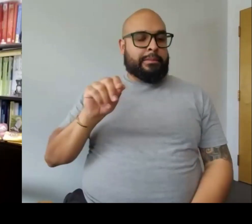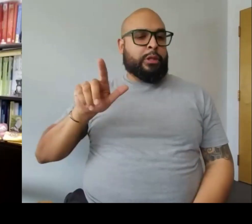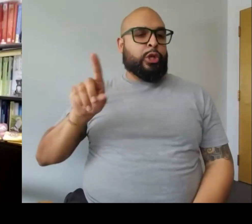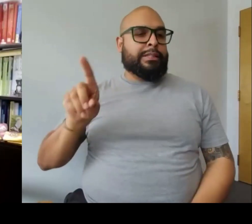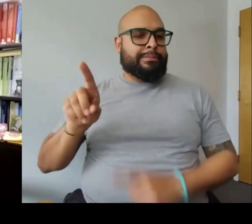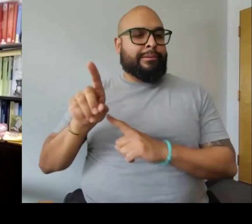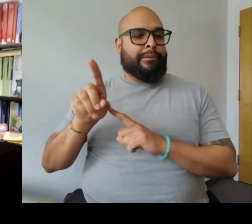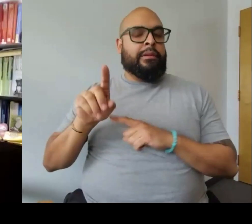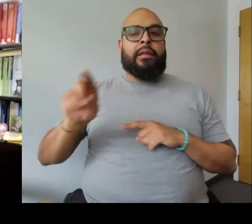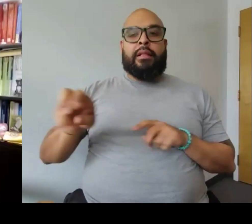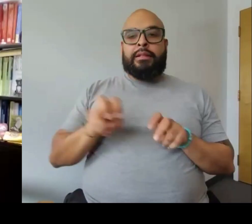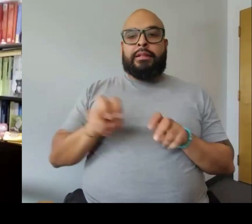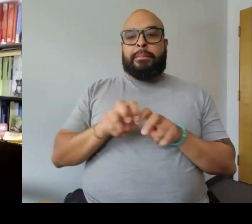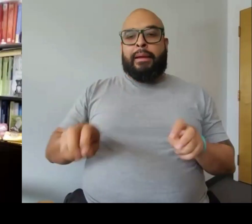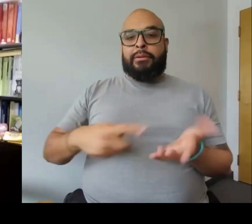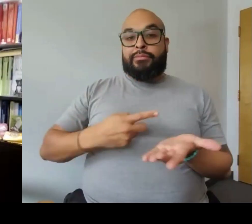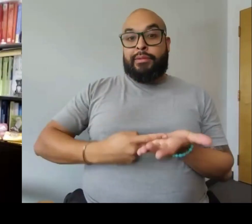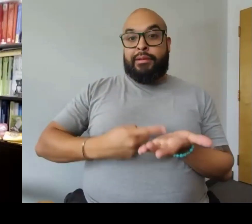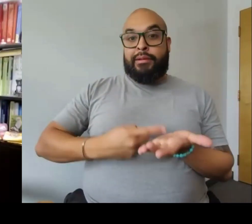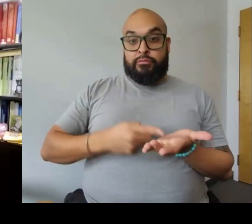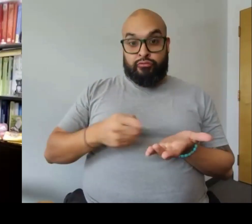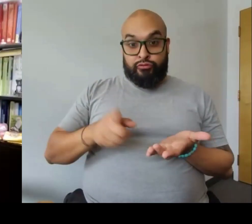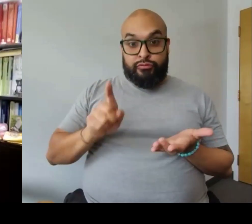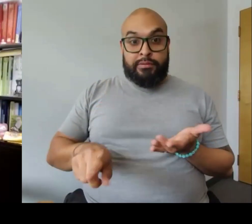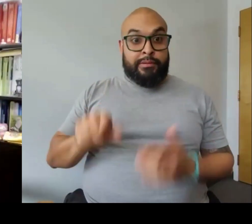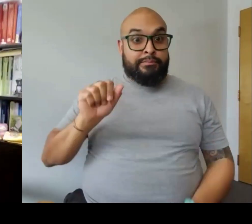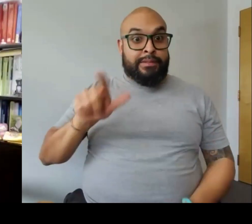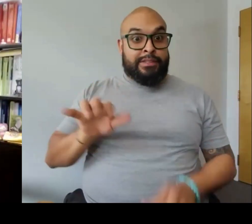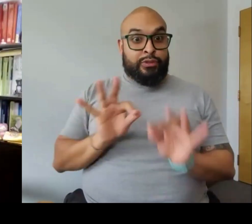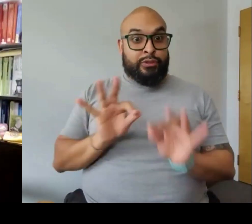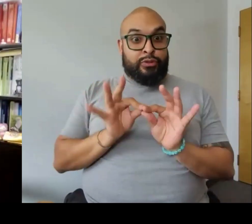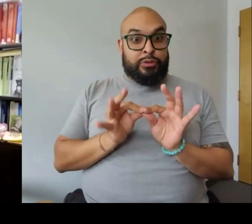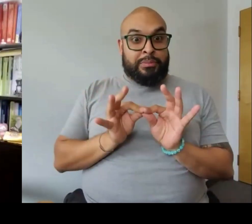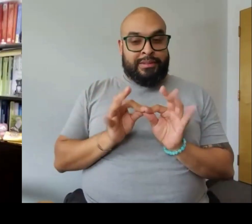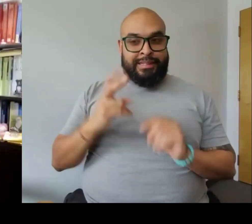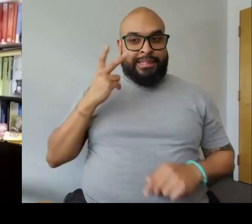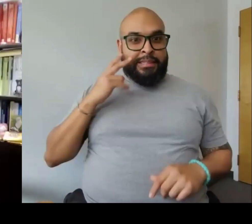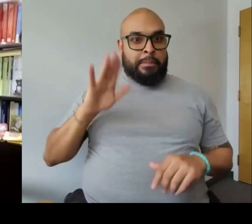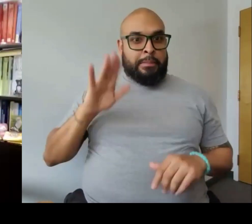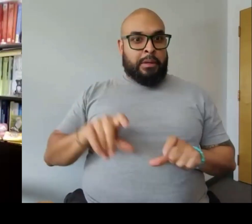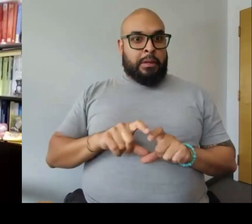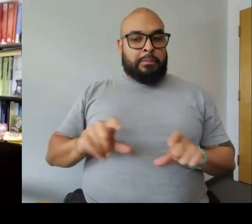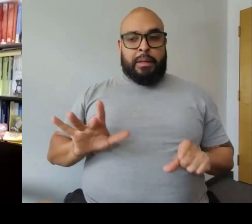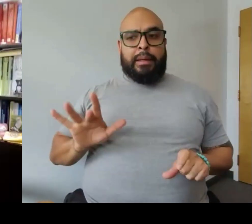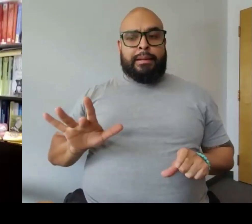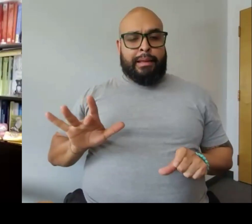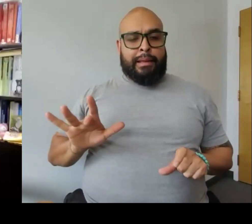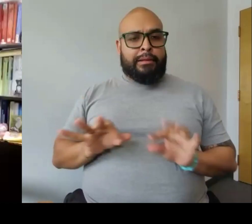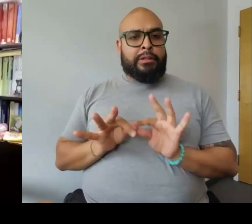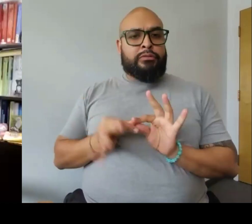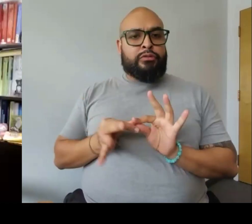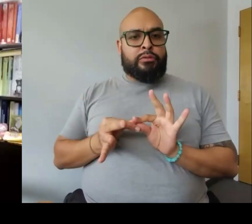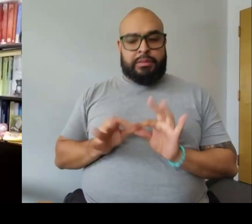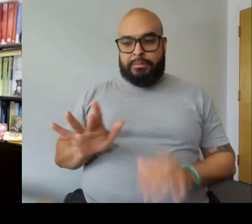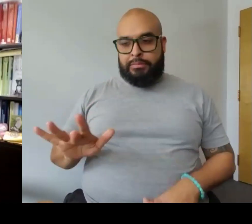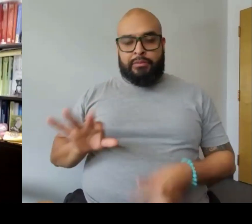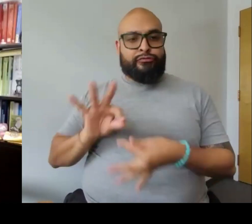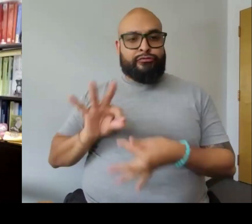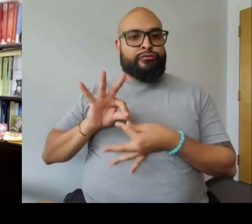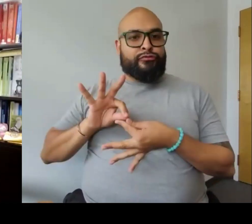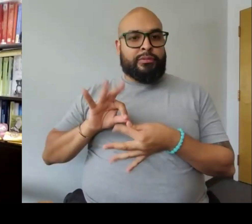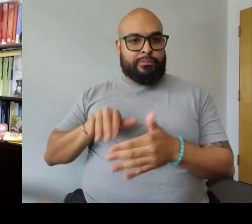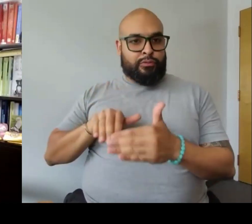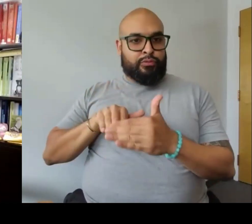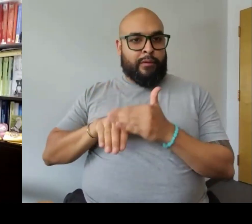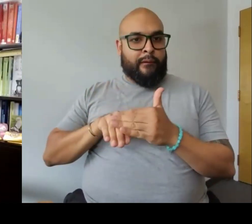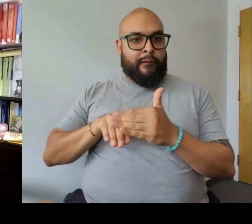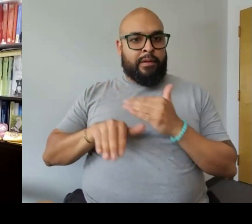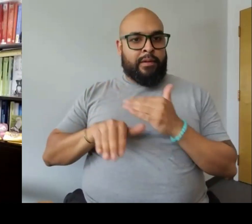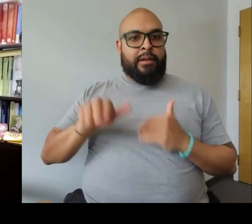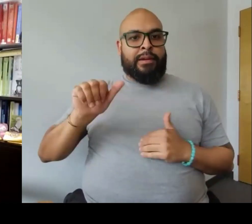If you need ASL interpretation, click the interpretation button on the Zoom bar to access the ASL channel, the American Sign Language channel.